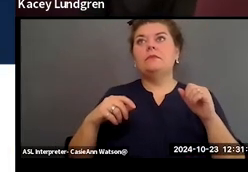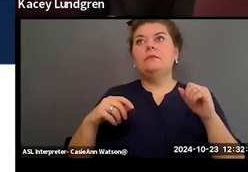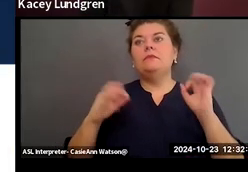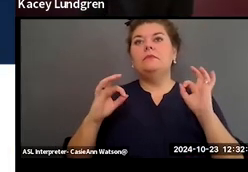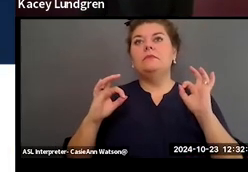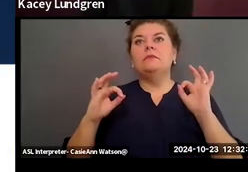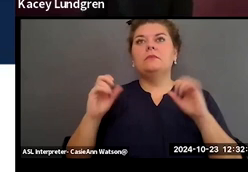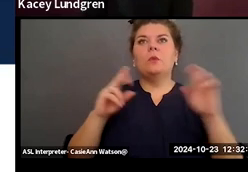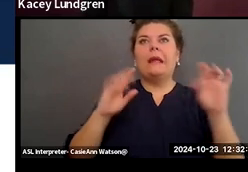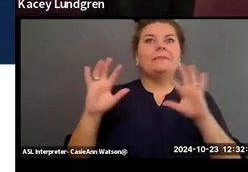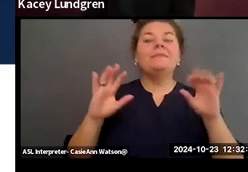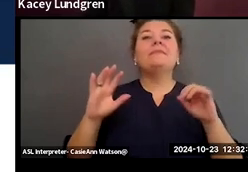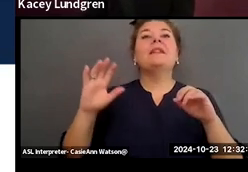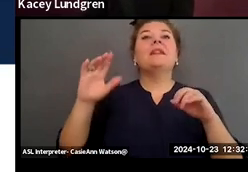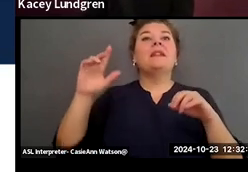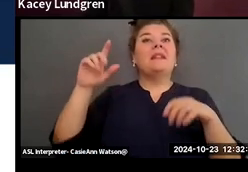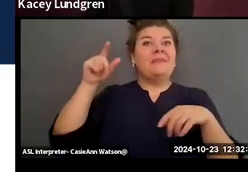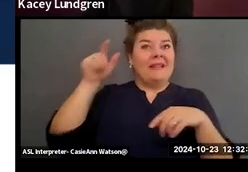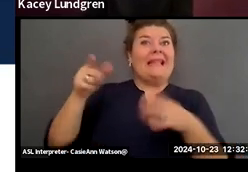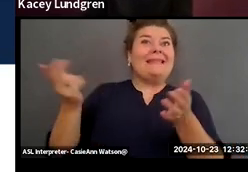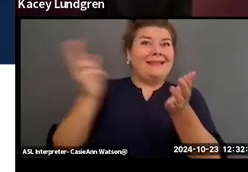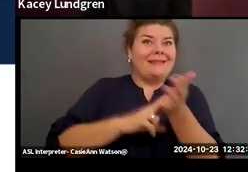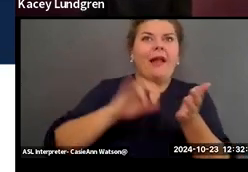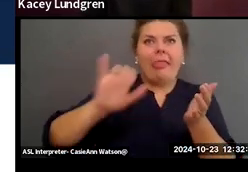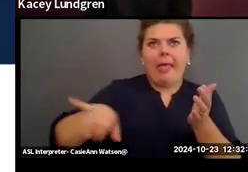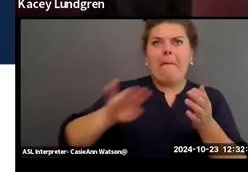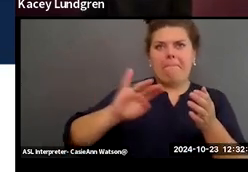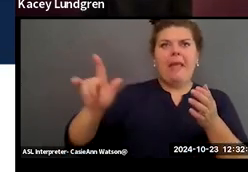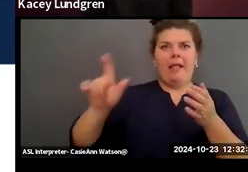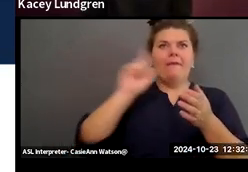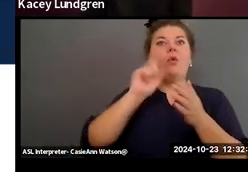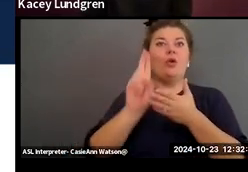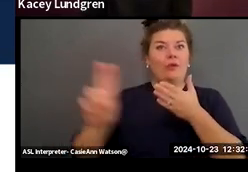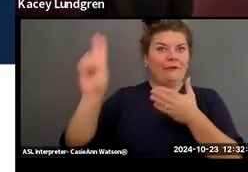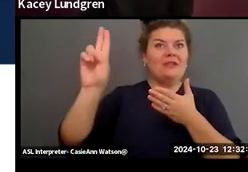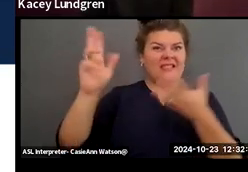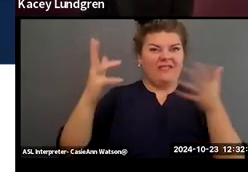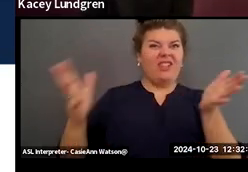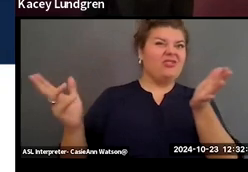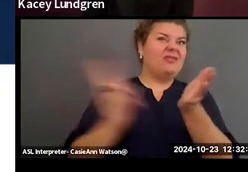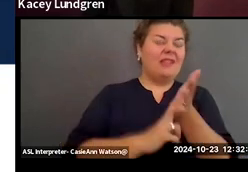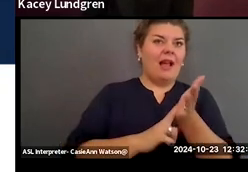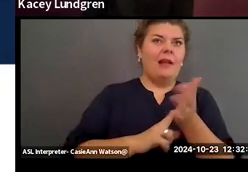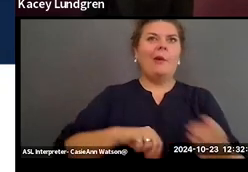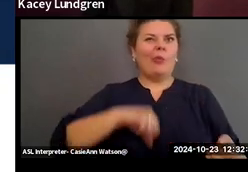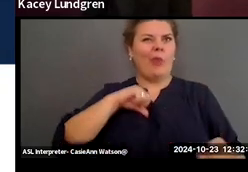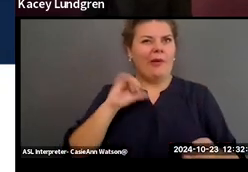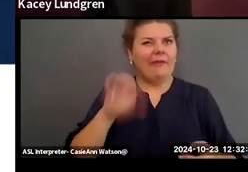Okay, President Lincoln signed the charter for the university. They are very proud of that fact.